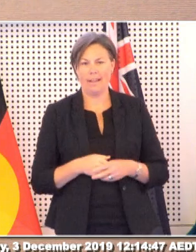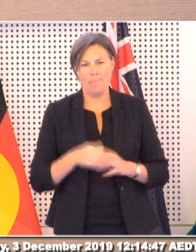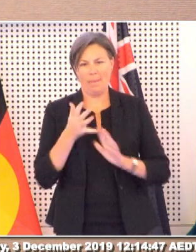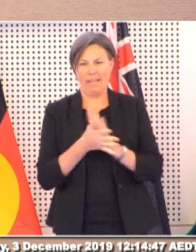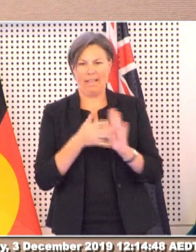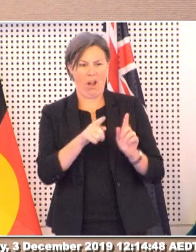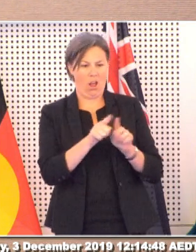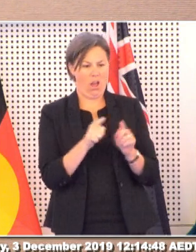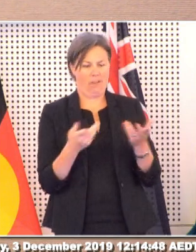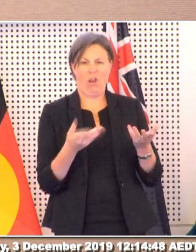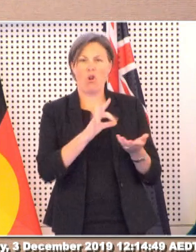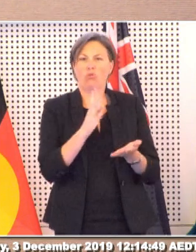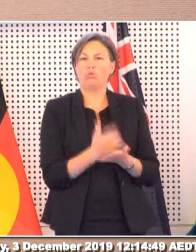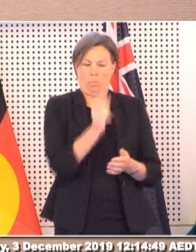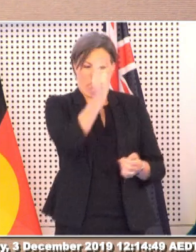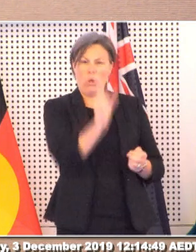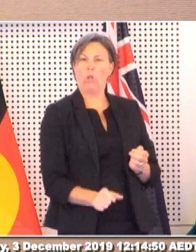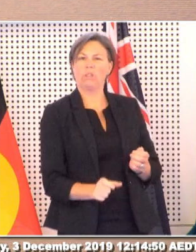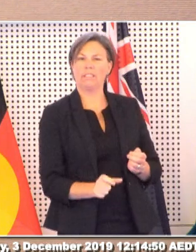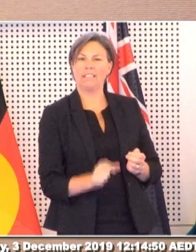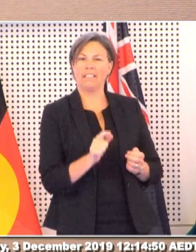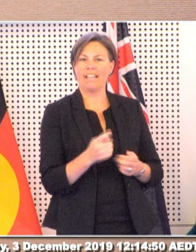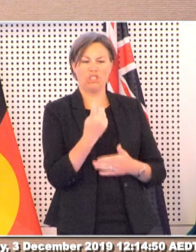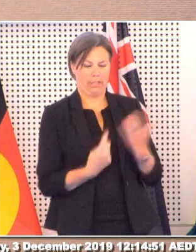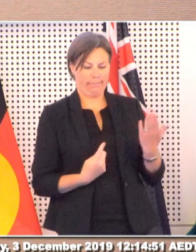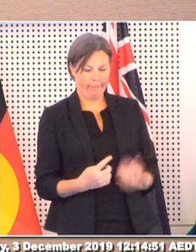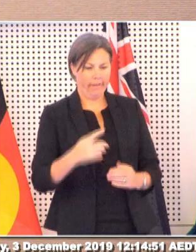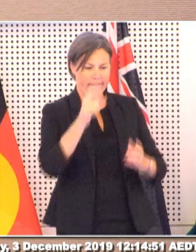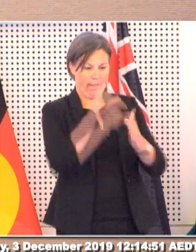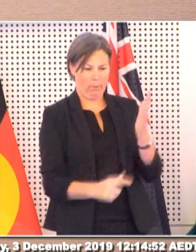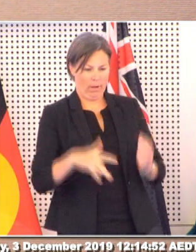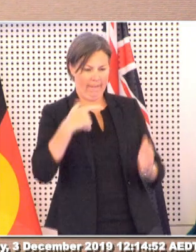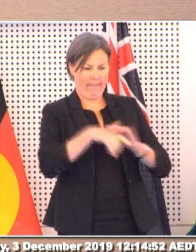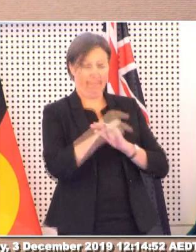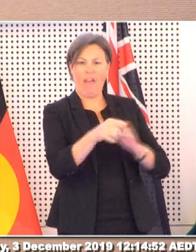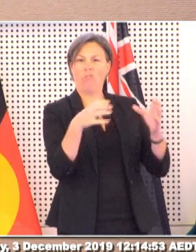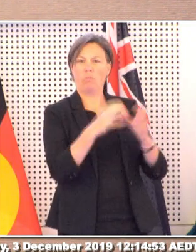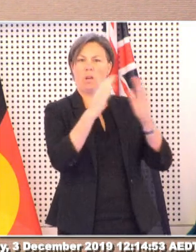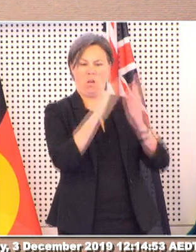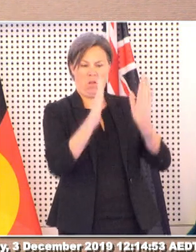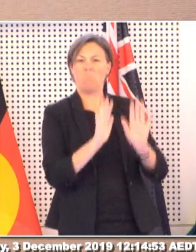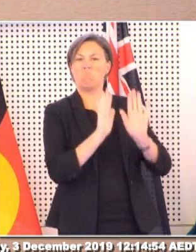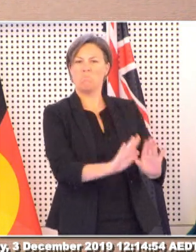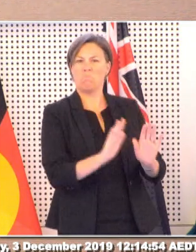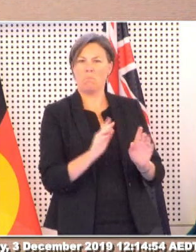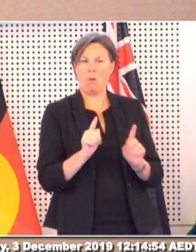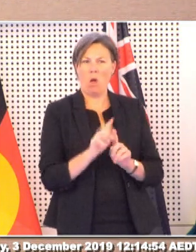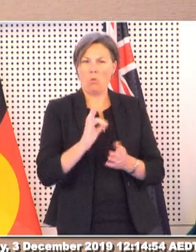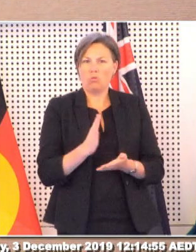people who – as residents who’ve got a set of needs that need to be met. And that’s, to a certain level, dehumanising of people.